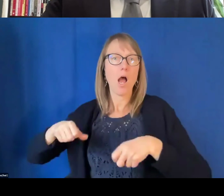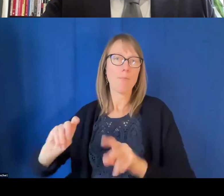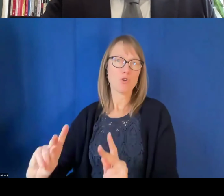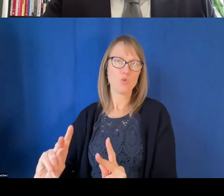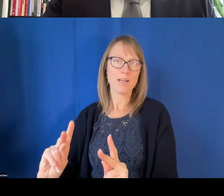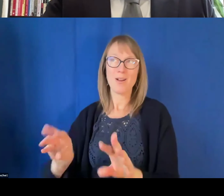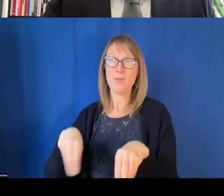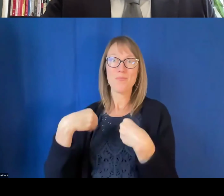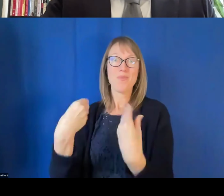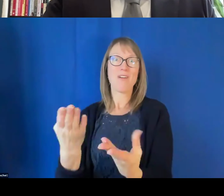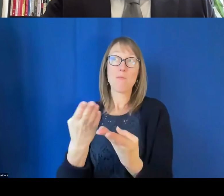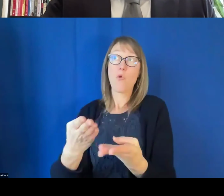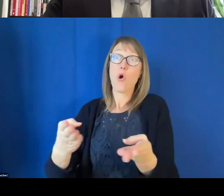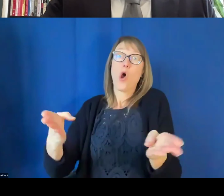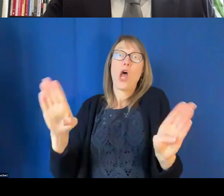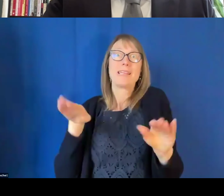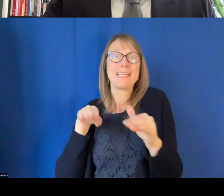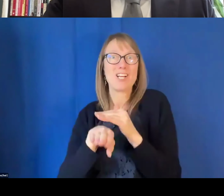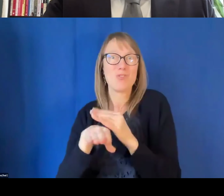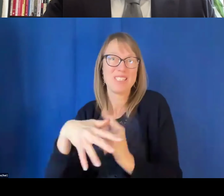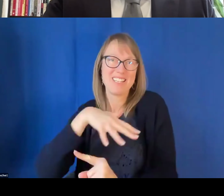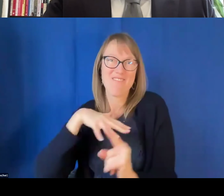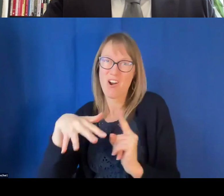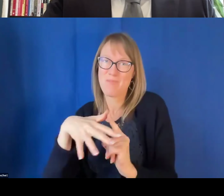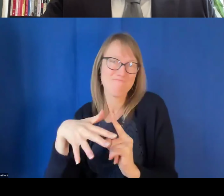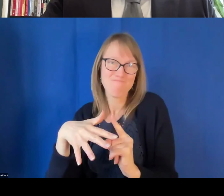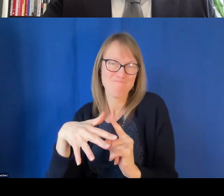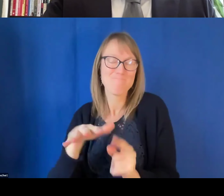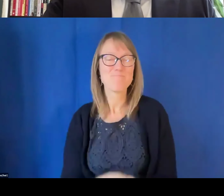And yes, as Daniel mentioned in the very early slides, there are compromises.